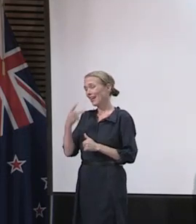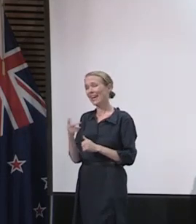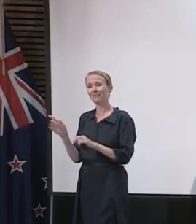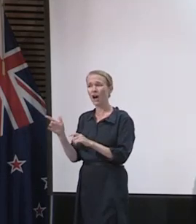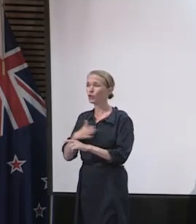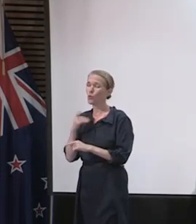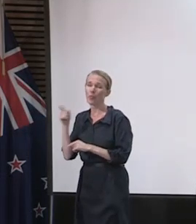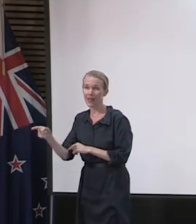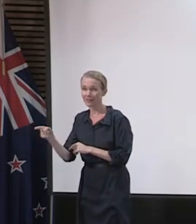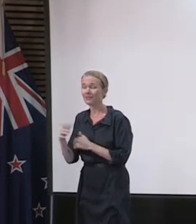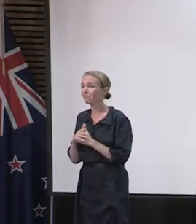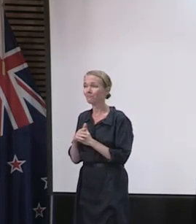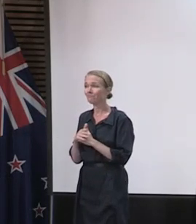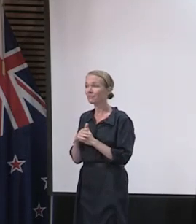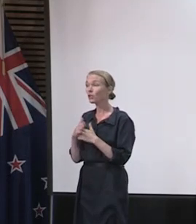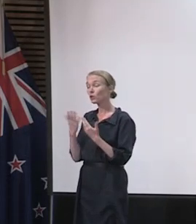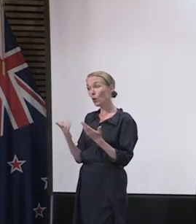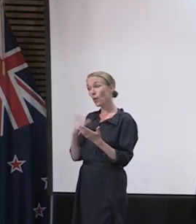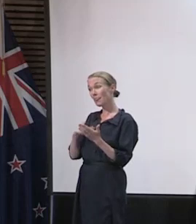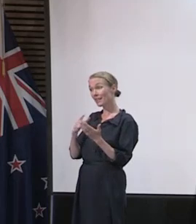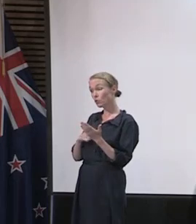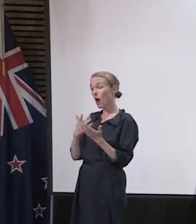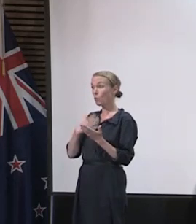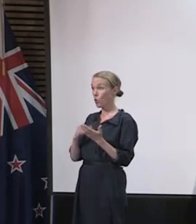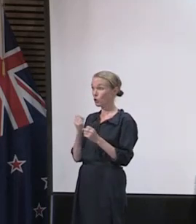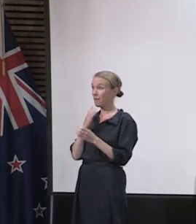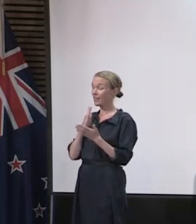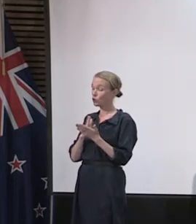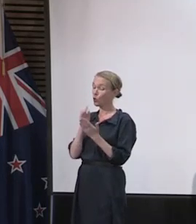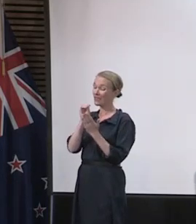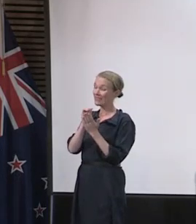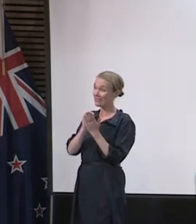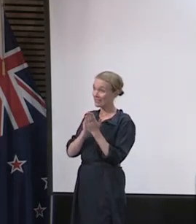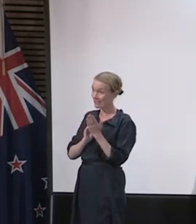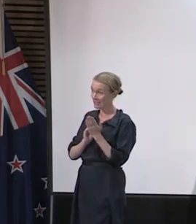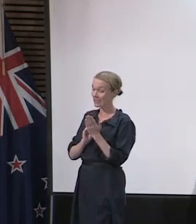see those kind of situations. The best way to avoid that is to make sure that we have